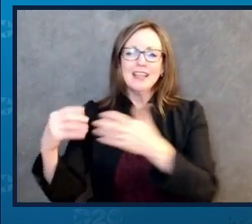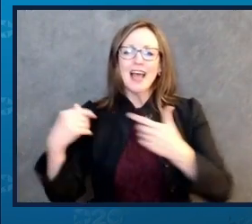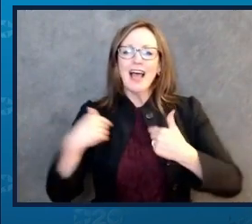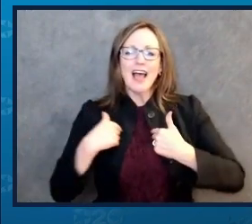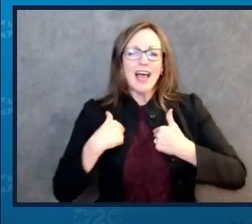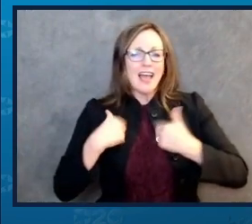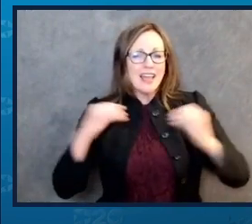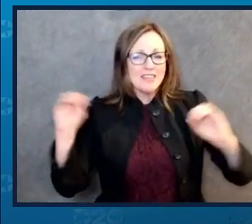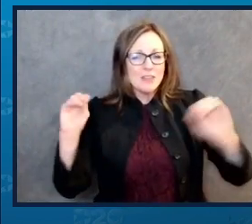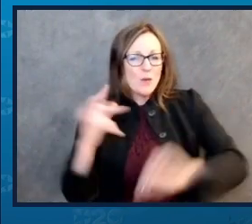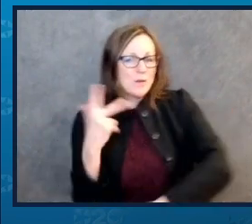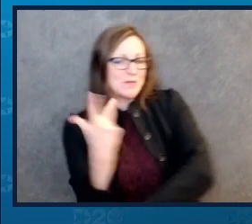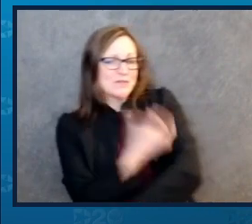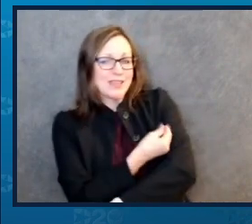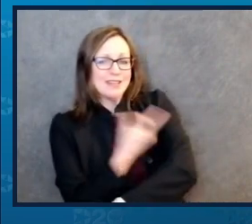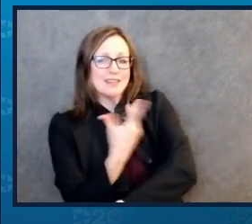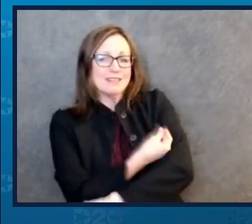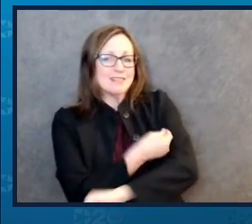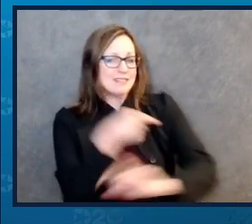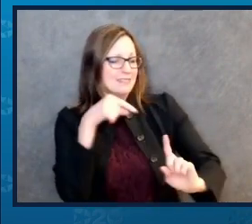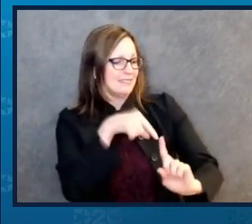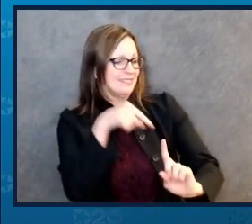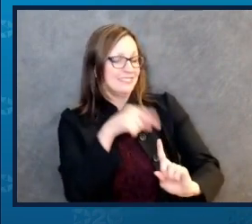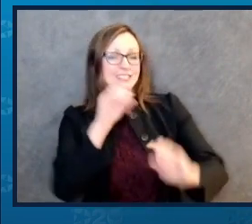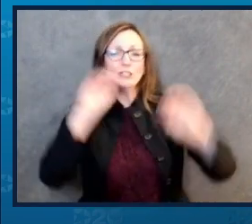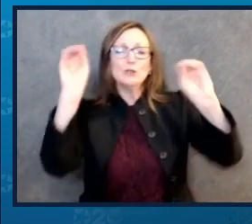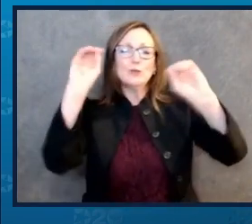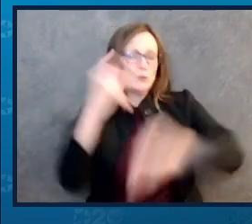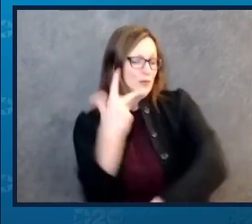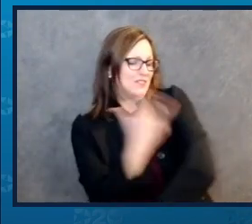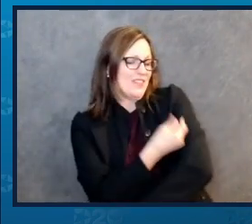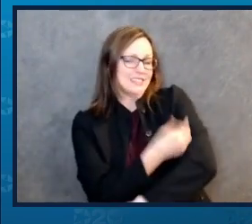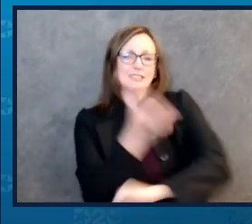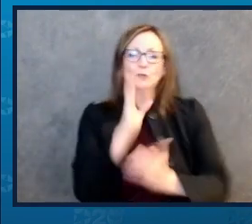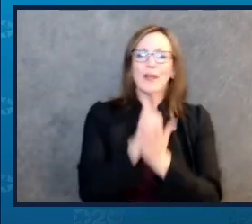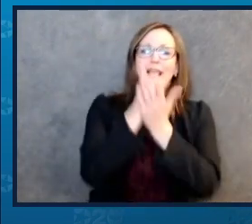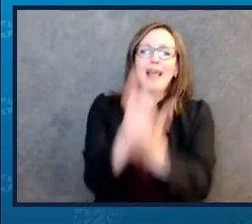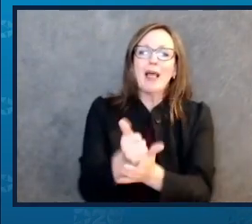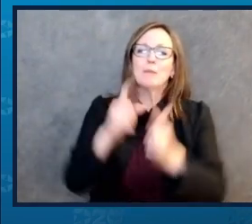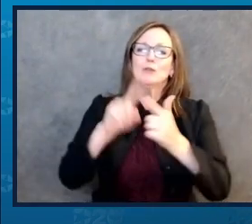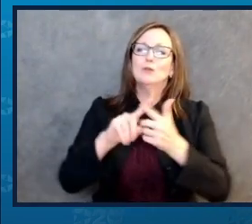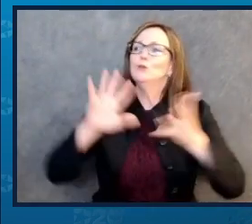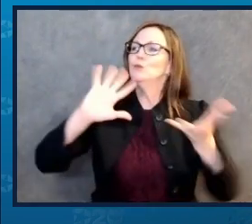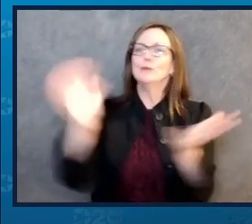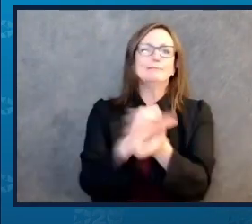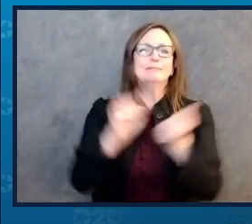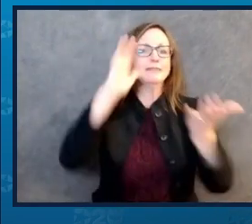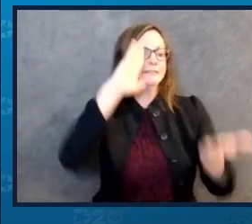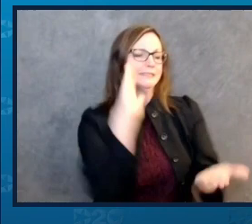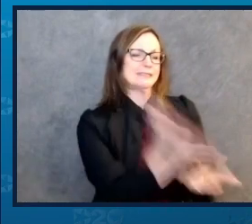AND LET'S BE CLEAR. THERE IS NO VACCINE FOR RACE. I WE HAVE GOT TO DO THE WORK.